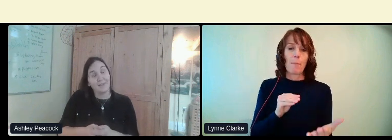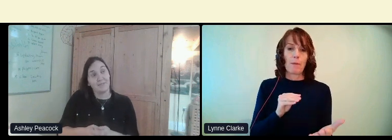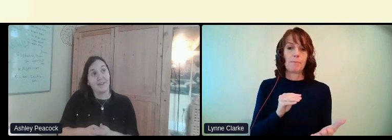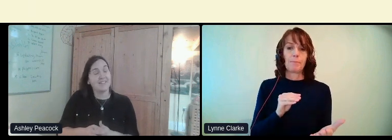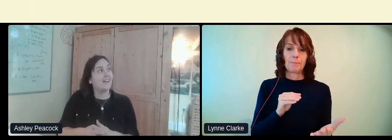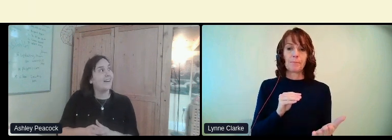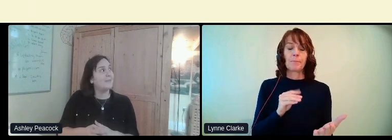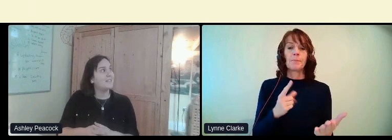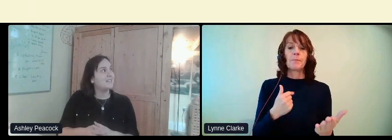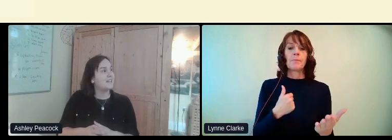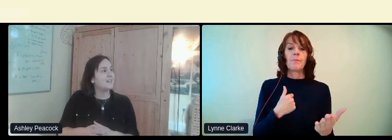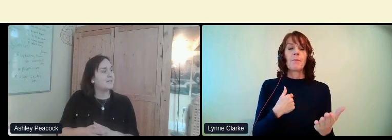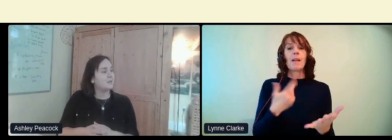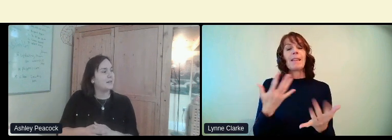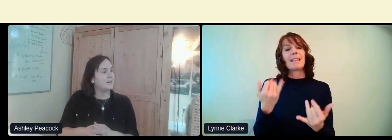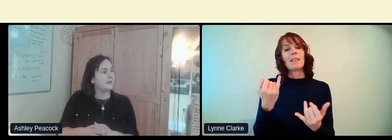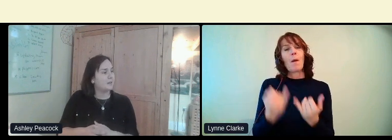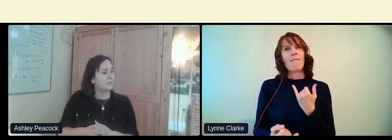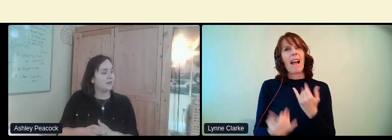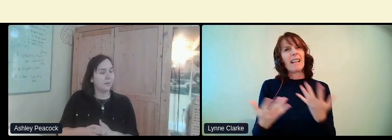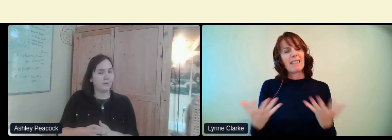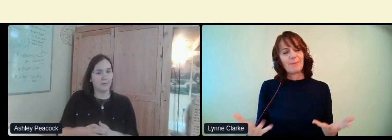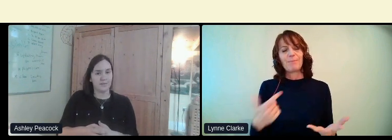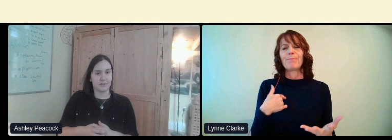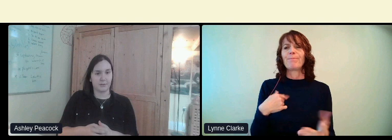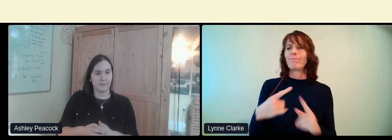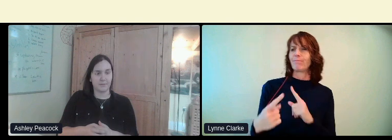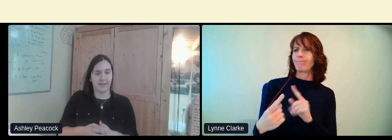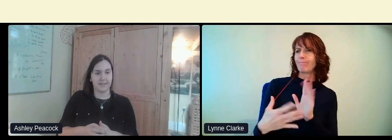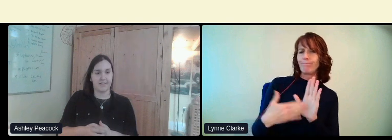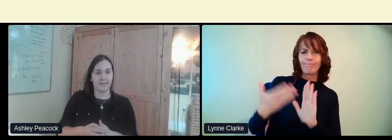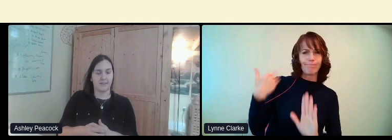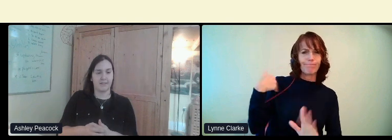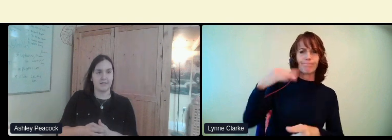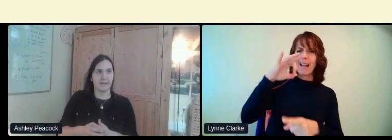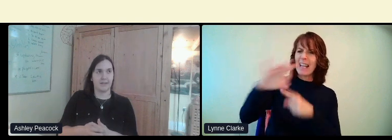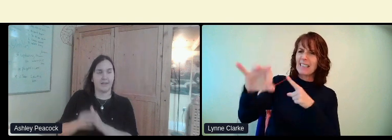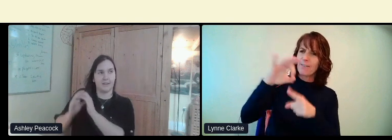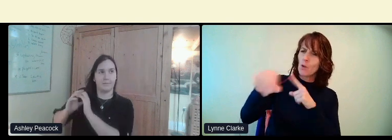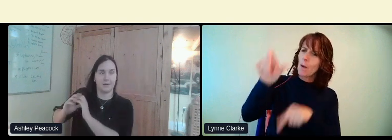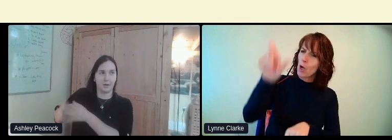this failed, I was interviewing someone a couple of months ago and they said that there had been a